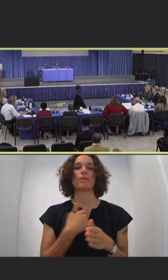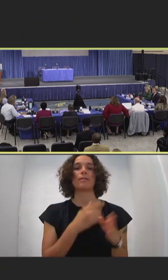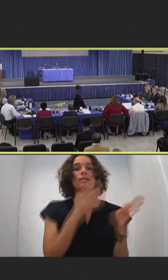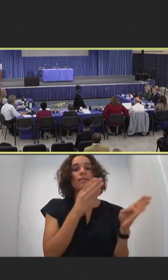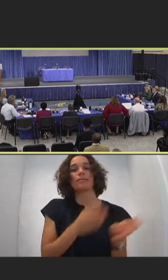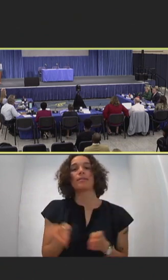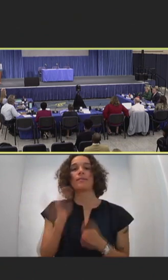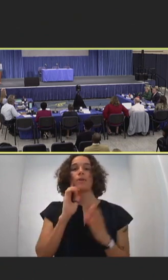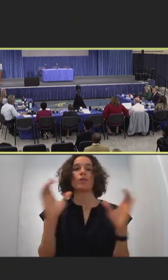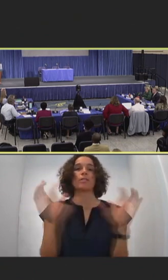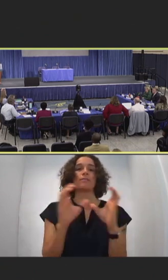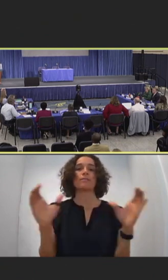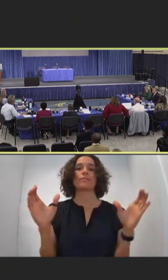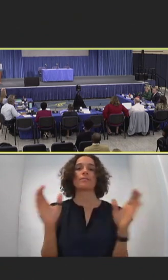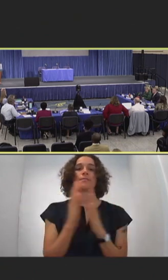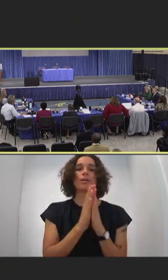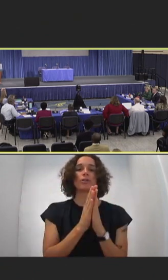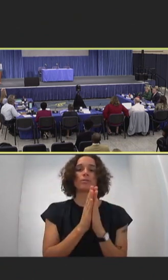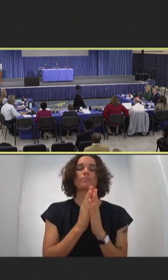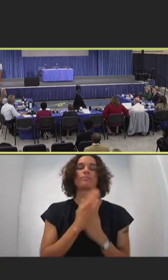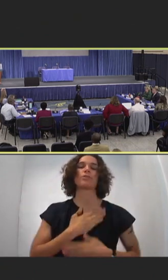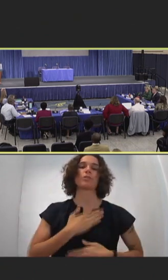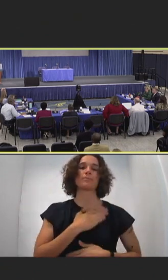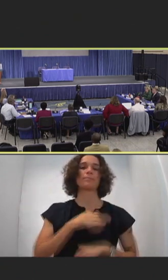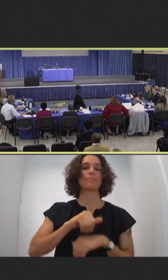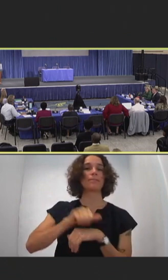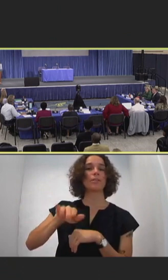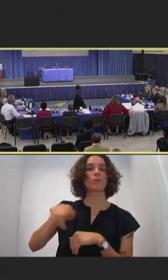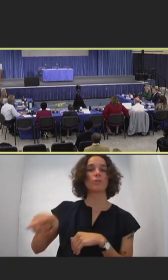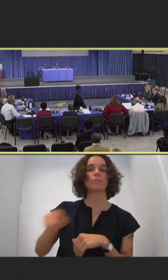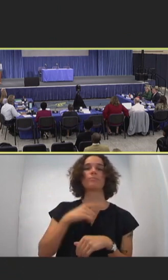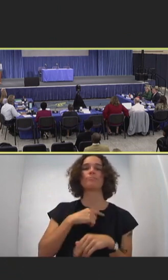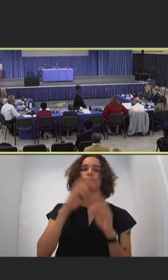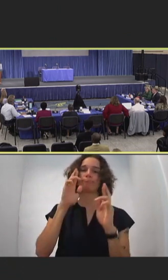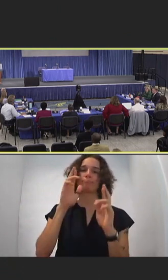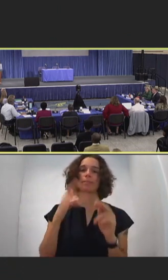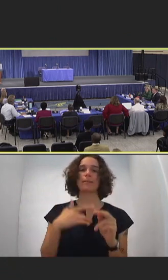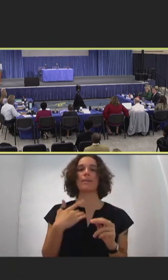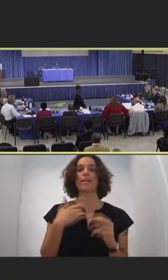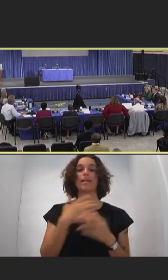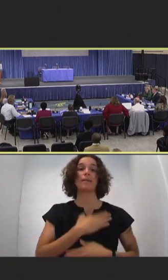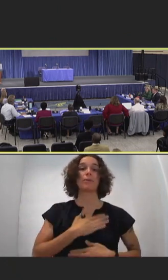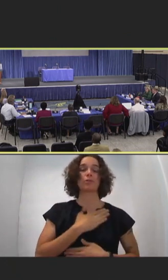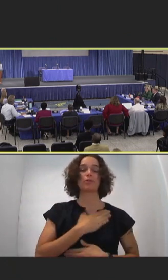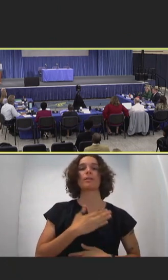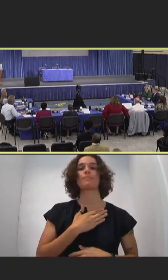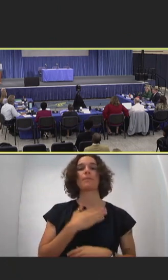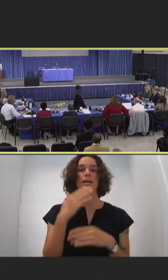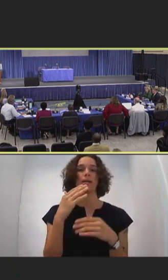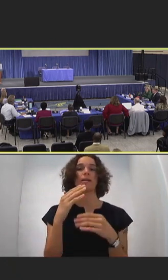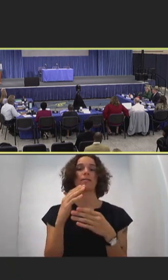to be sent to you, and I hope you feel the appreciation in my remarks and in the room.